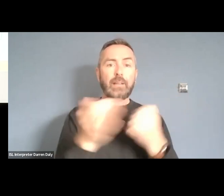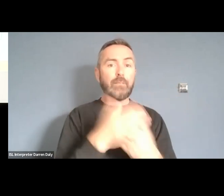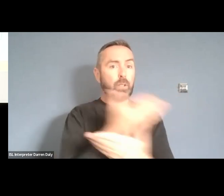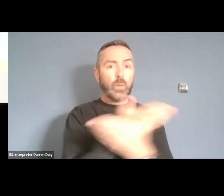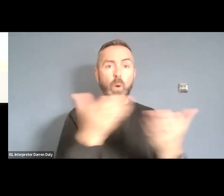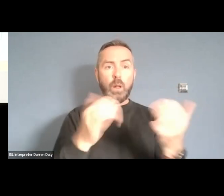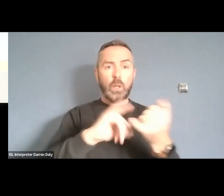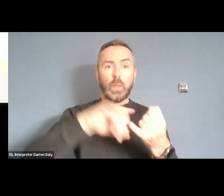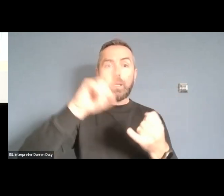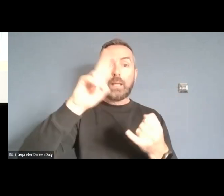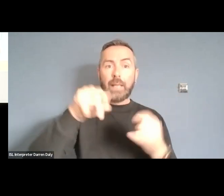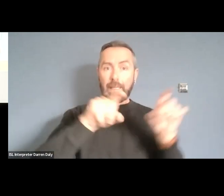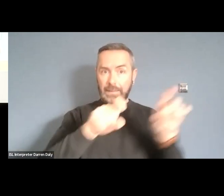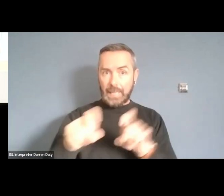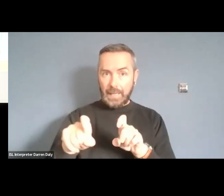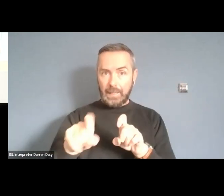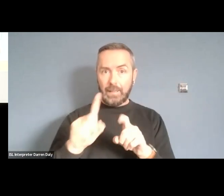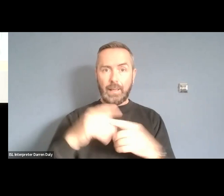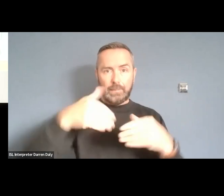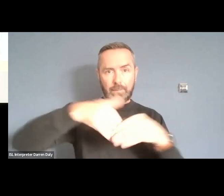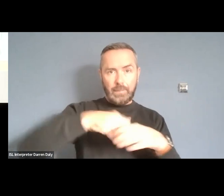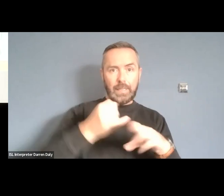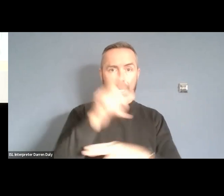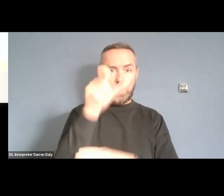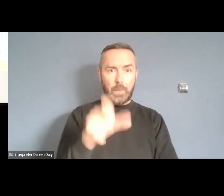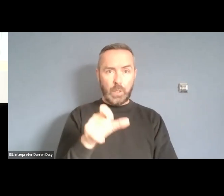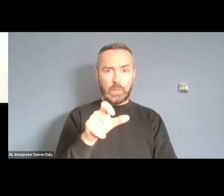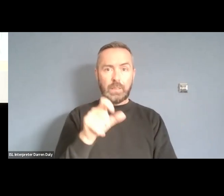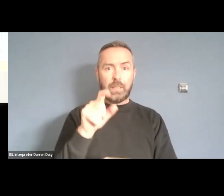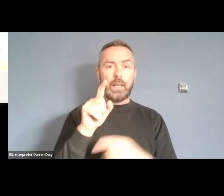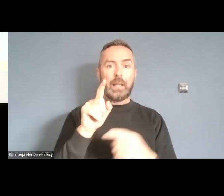and participate here in person and those of you who can participate online,